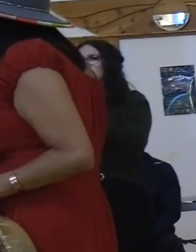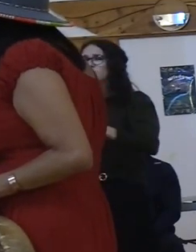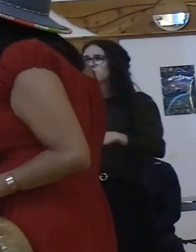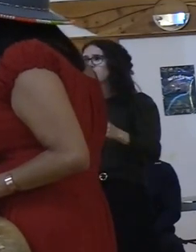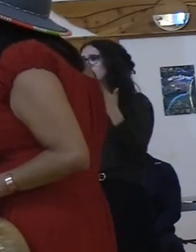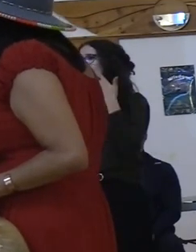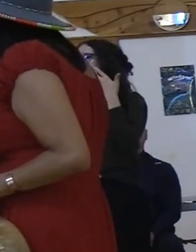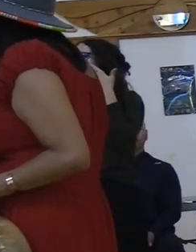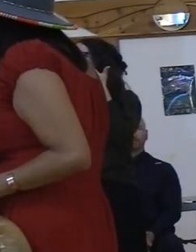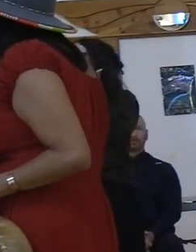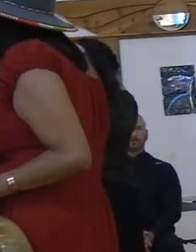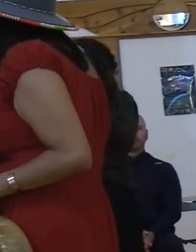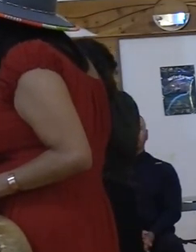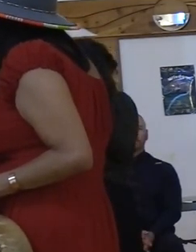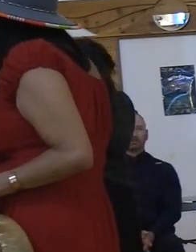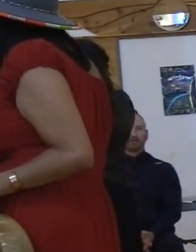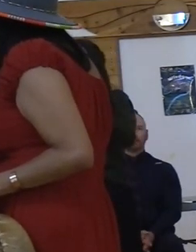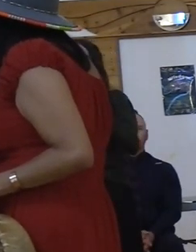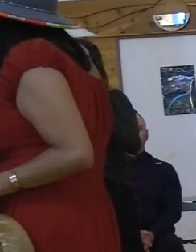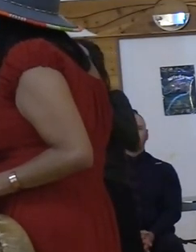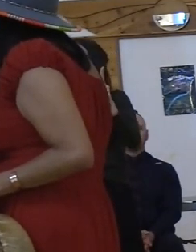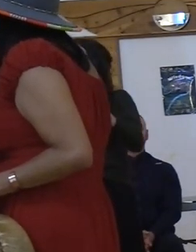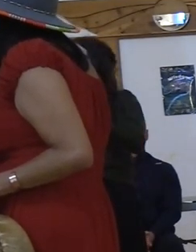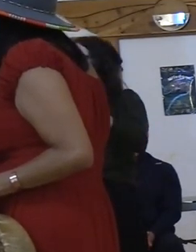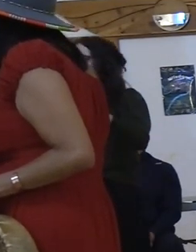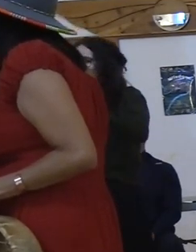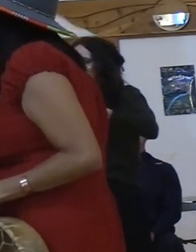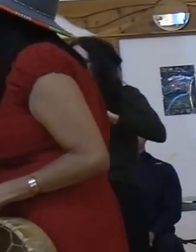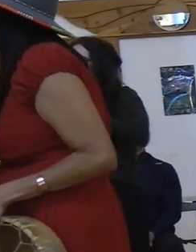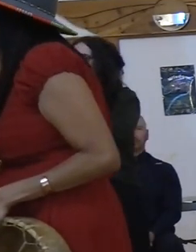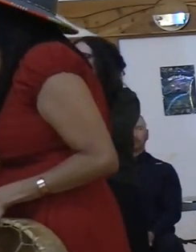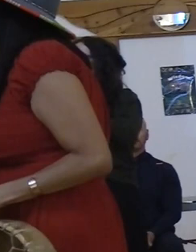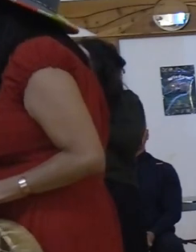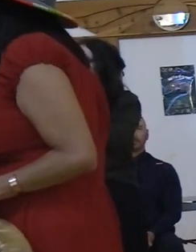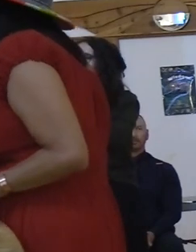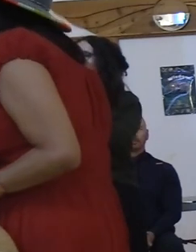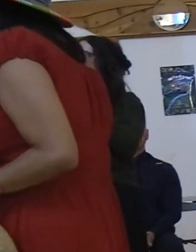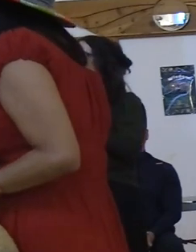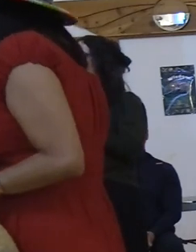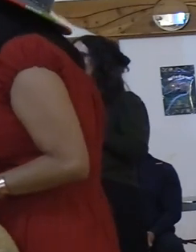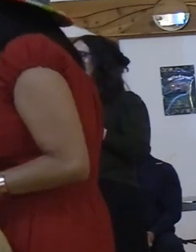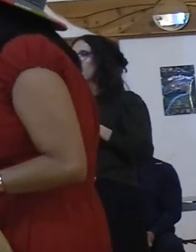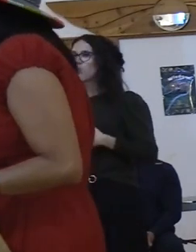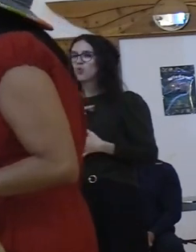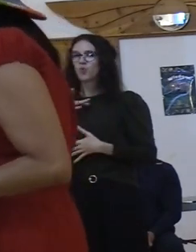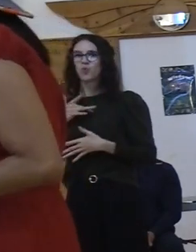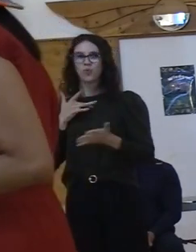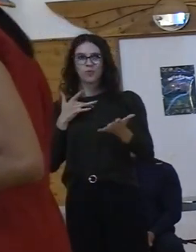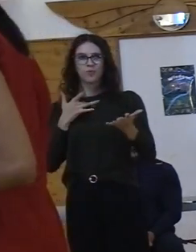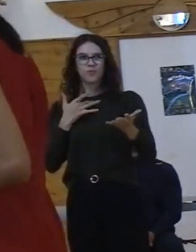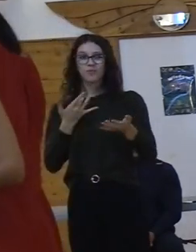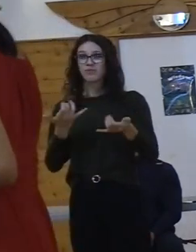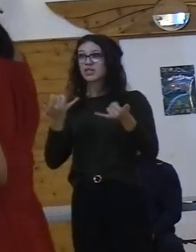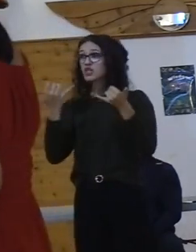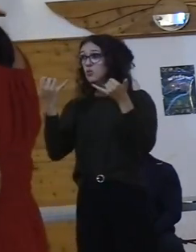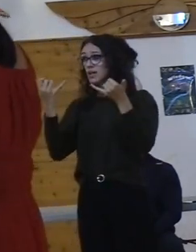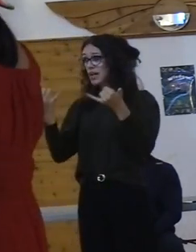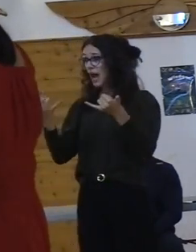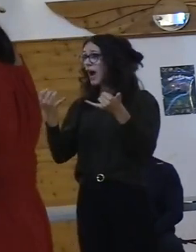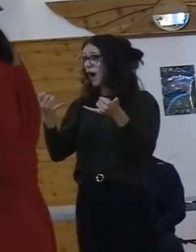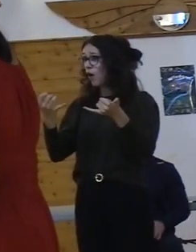So as we move forward in our agenda we are now going to move into a short film and I'm